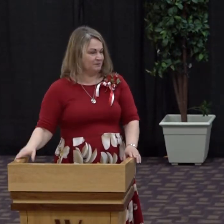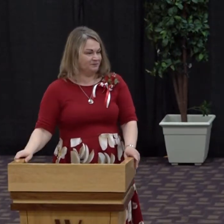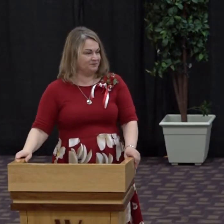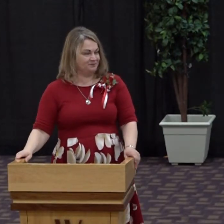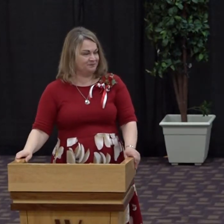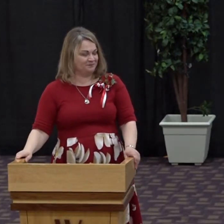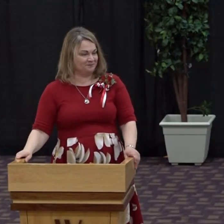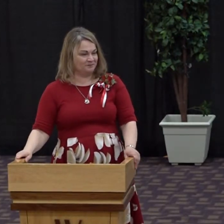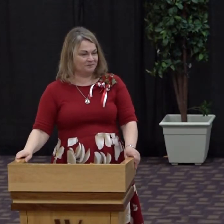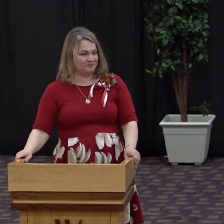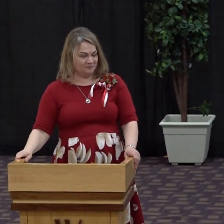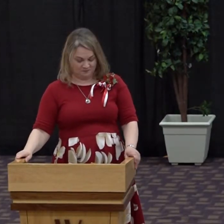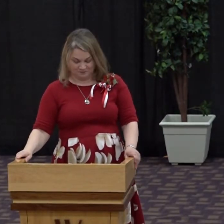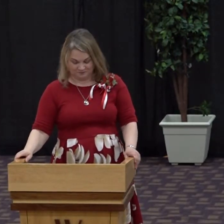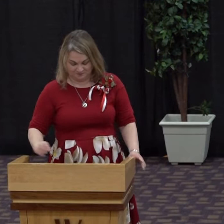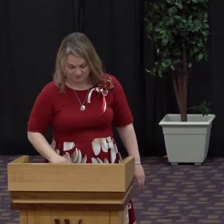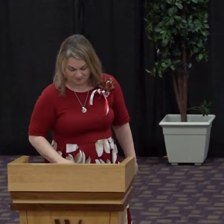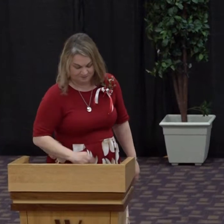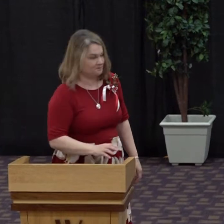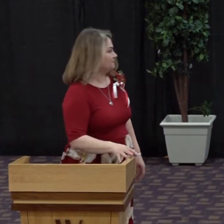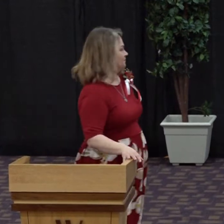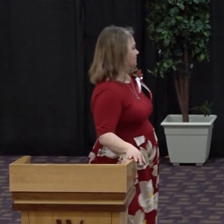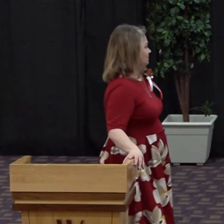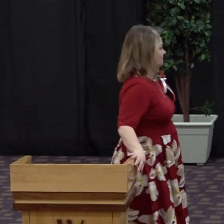For Middle School SBG, Student Body Government.